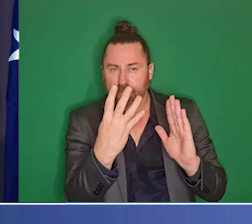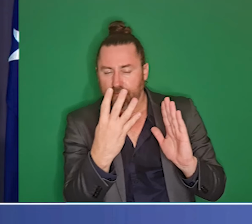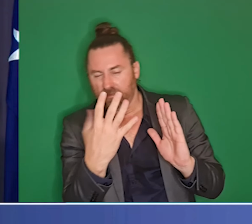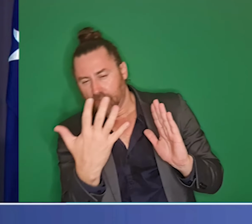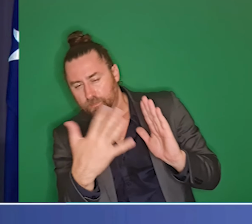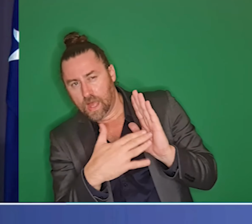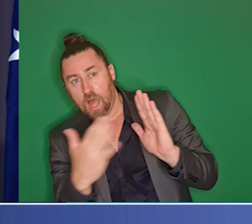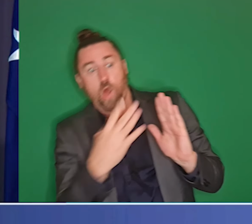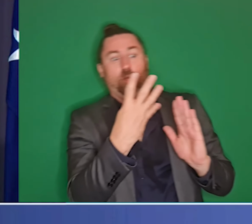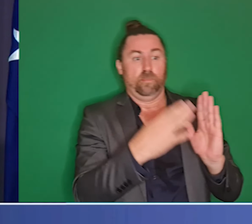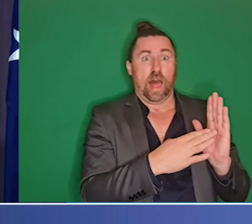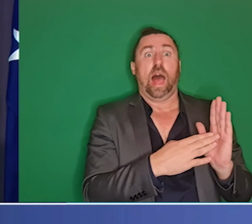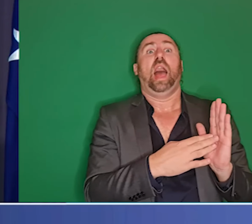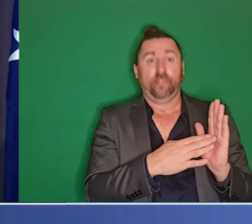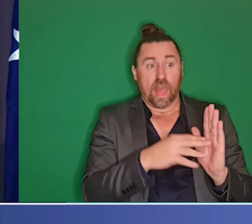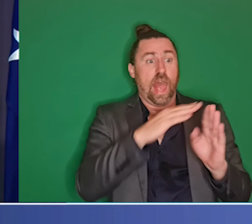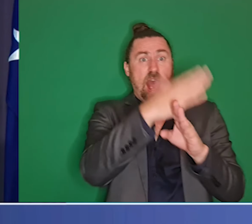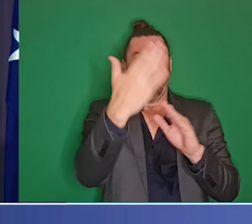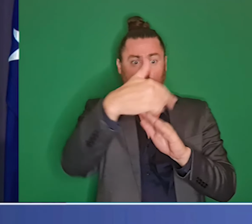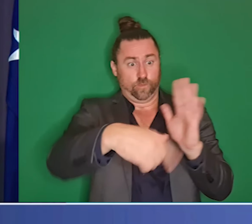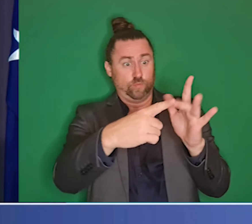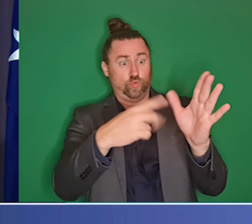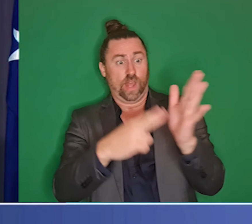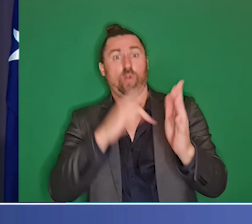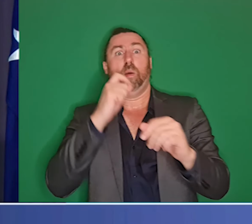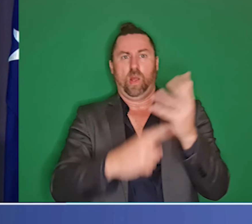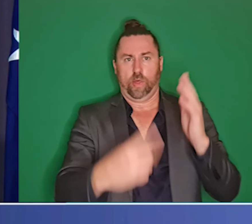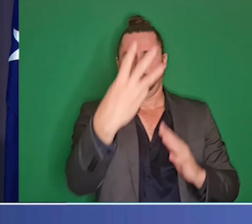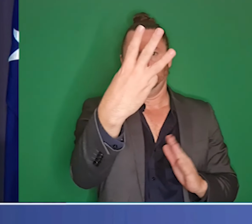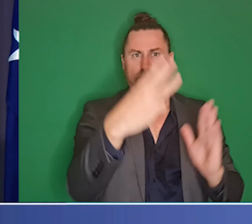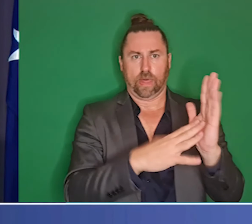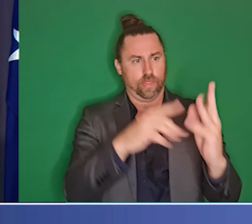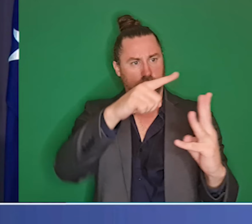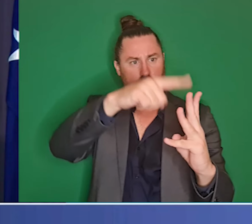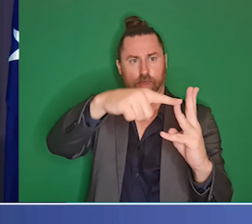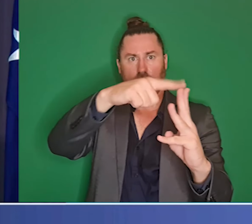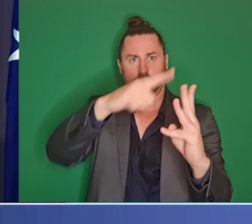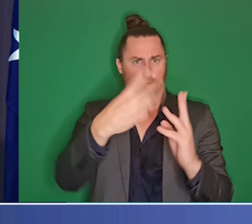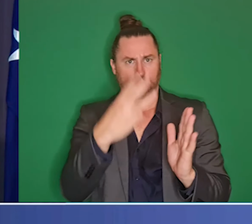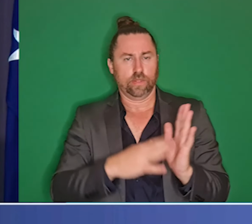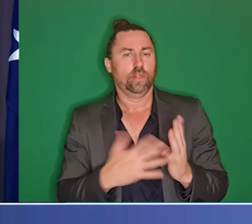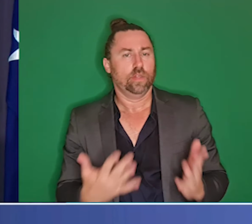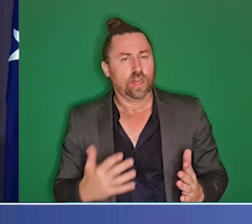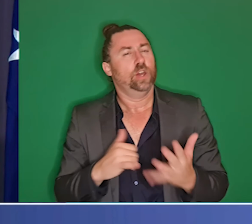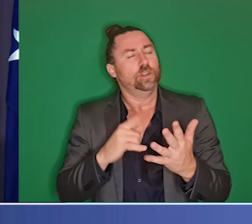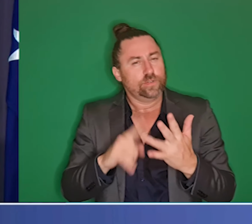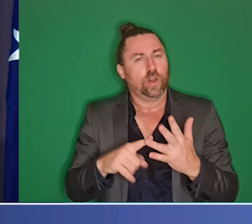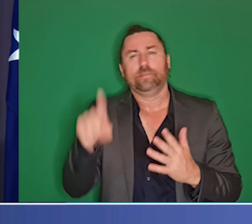soon to be three months from the end of the month. So, there were some of the aged care facilities